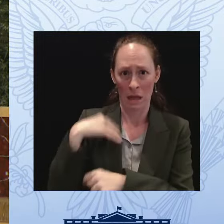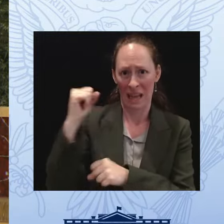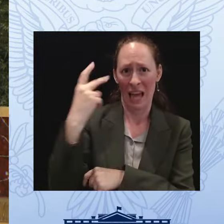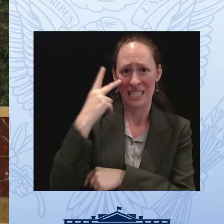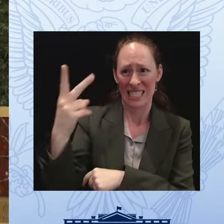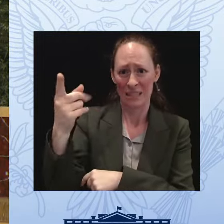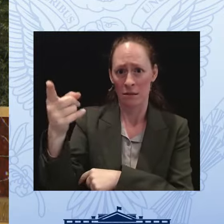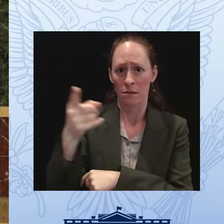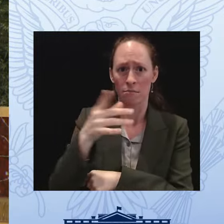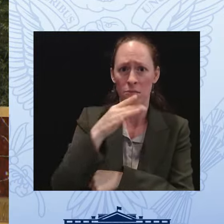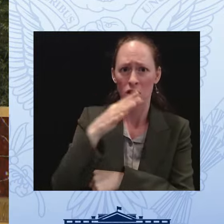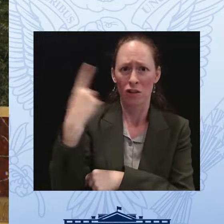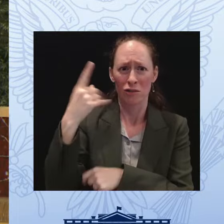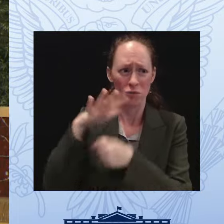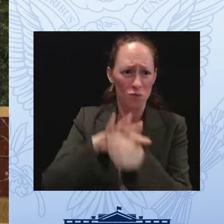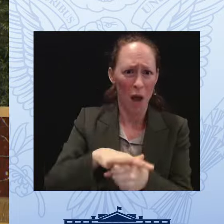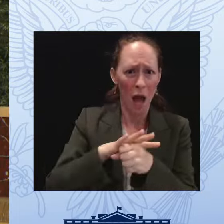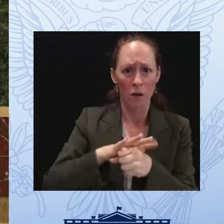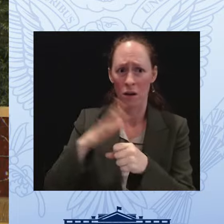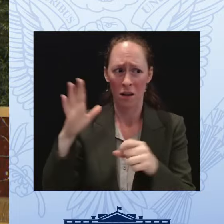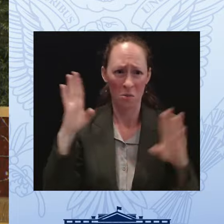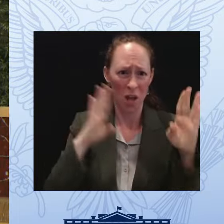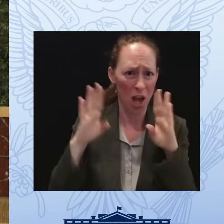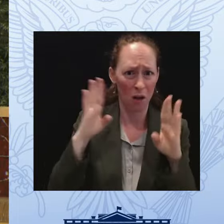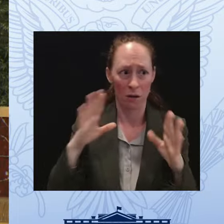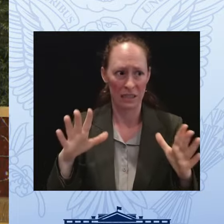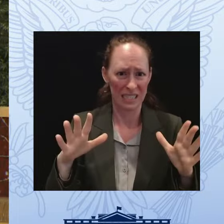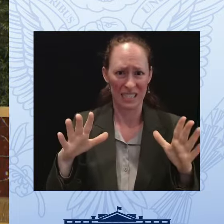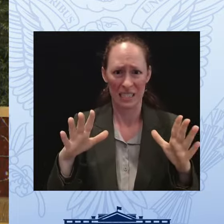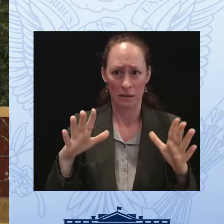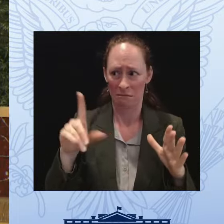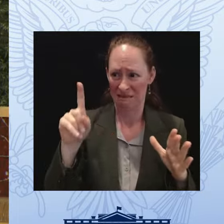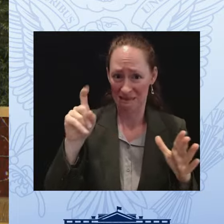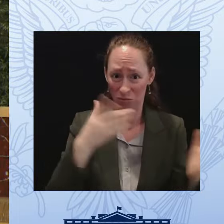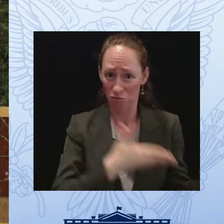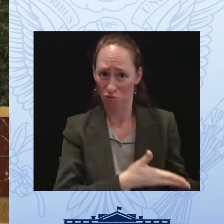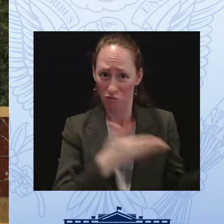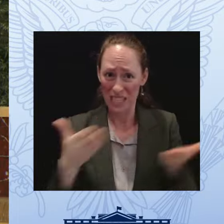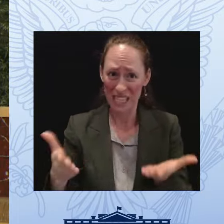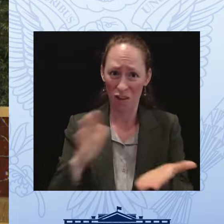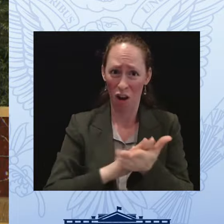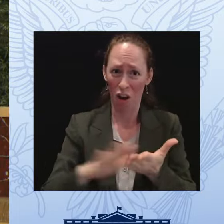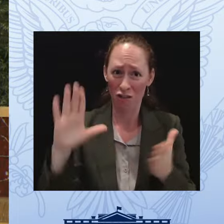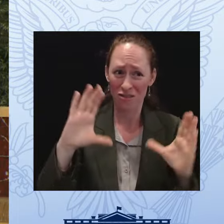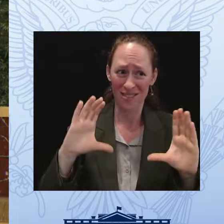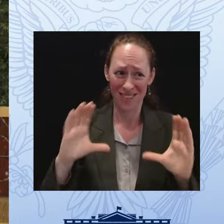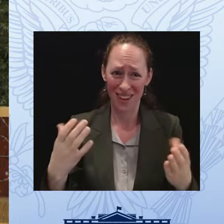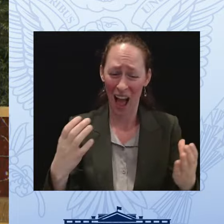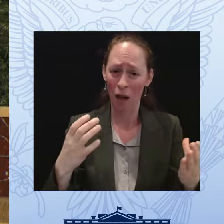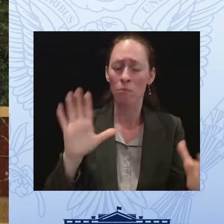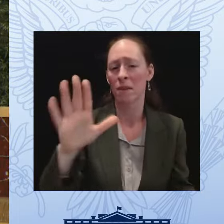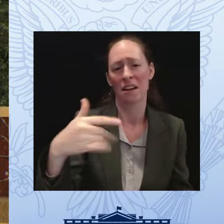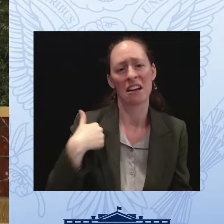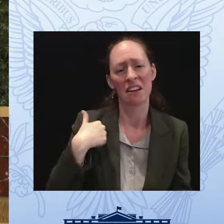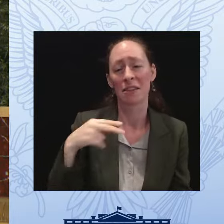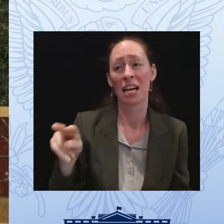Her child care had fallen through and she couldn't afford to miss class. I can -- it's funny, I can still picture